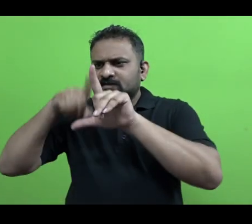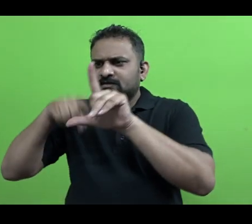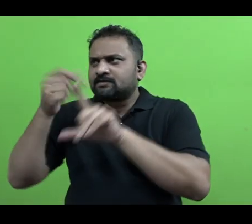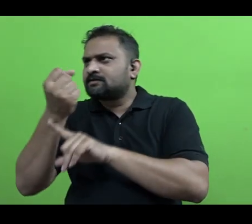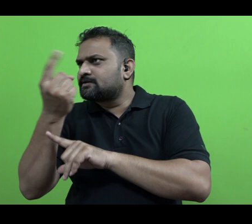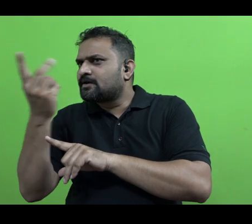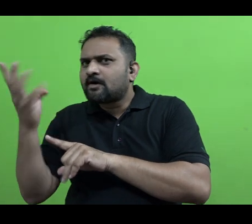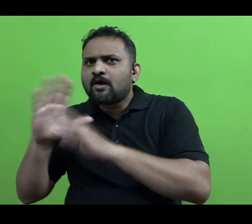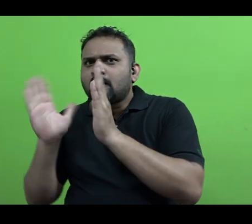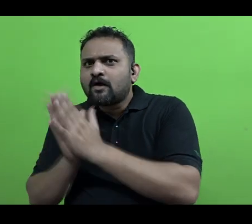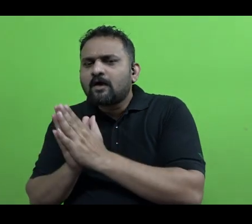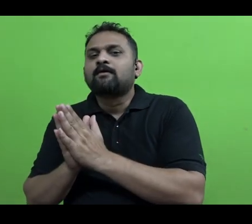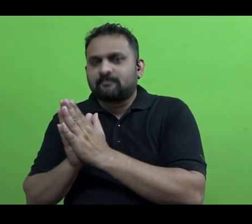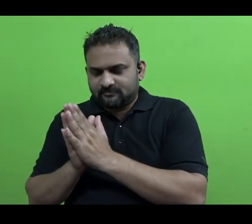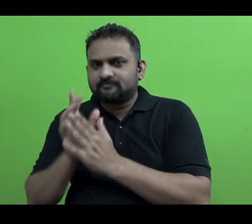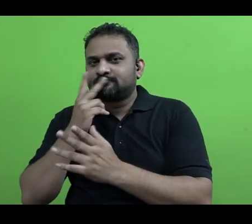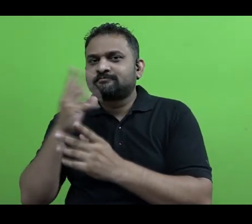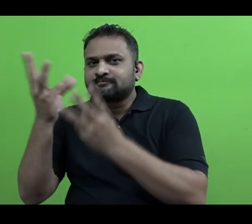we count the lines all together.